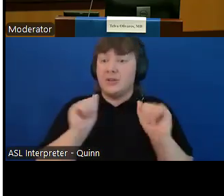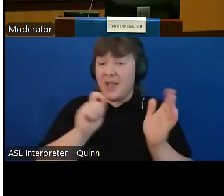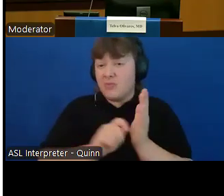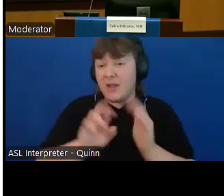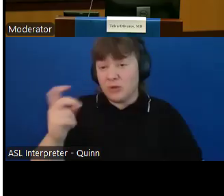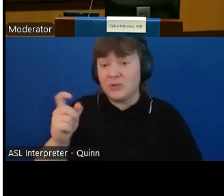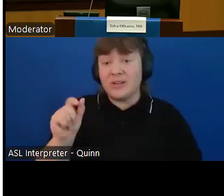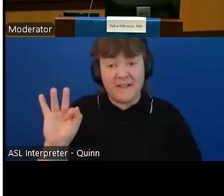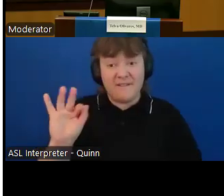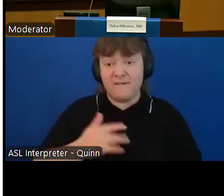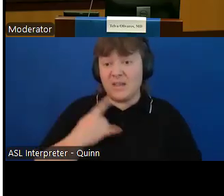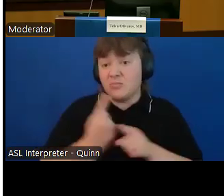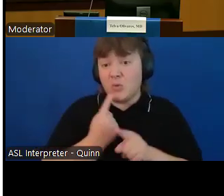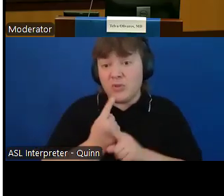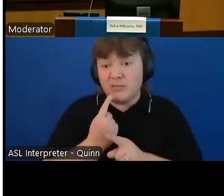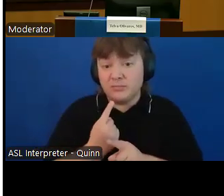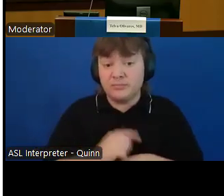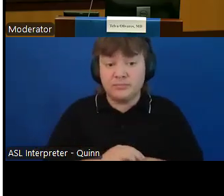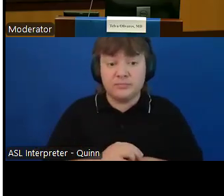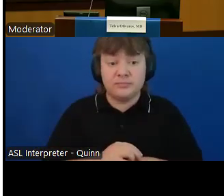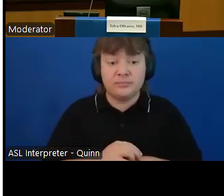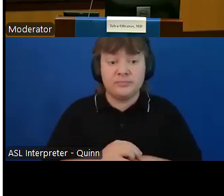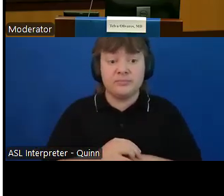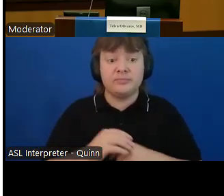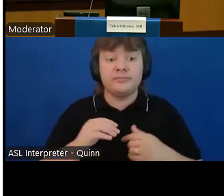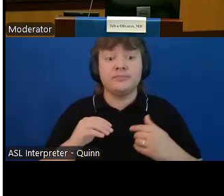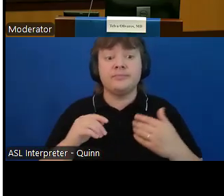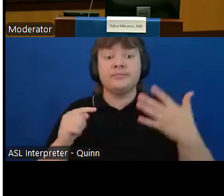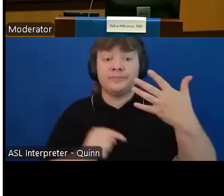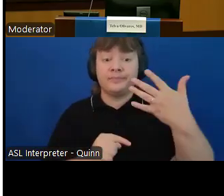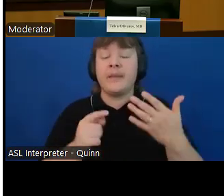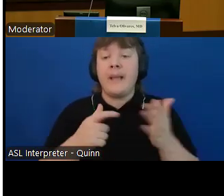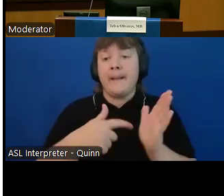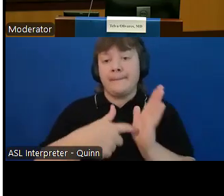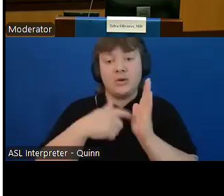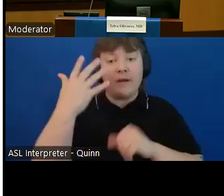the moment. And there's a mandatory 5-day wait before the medication can be filled.